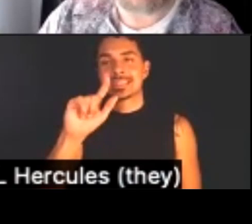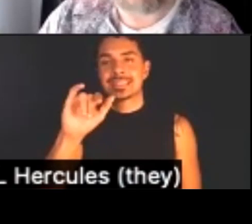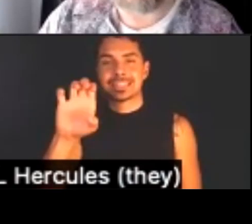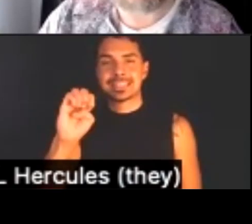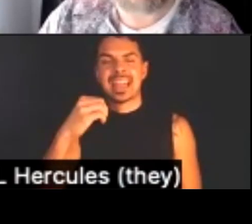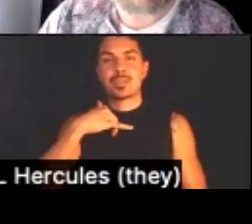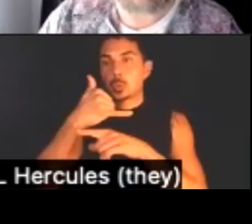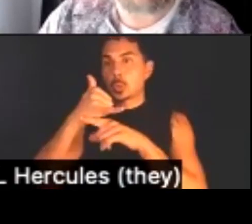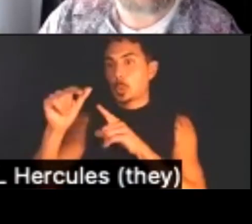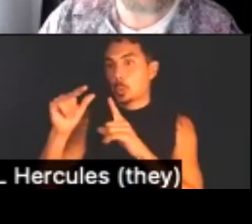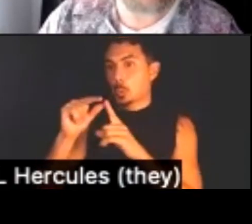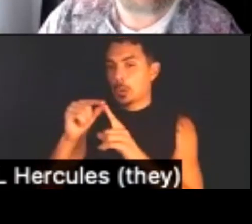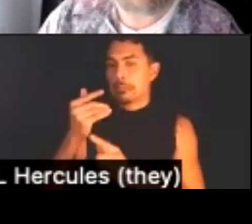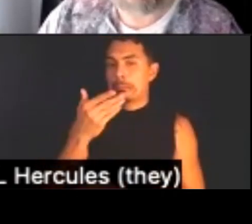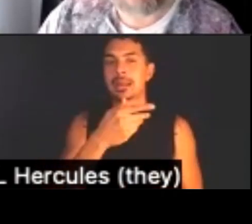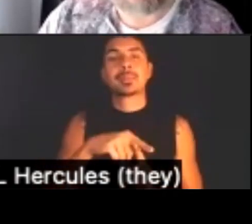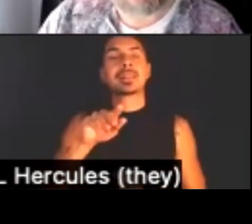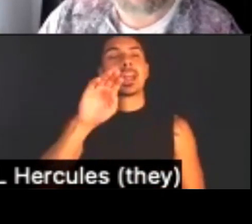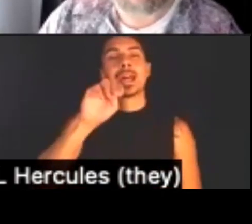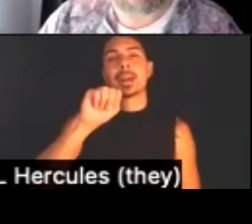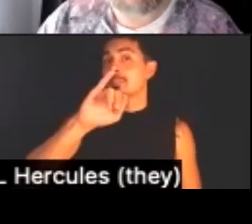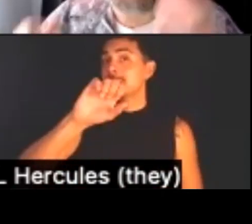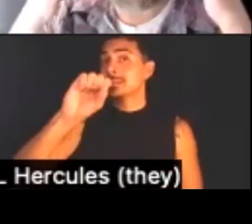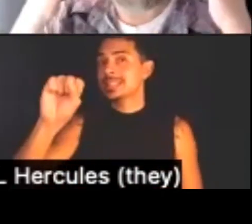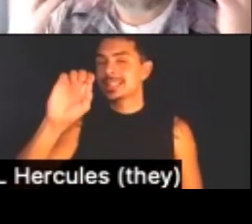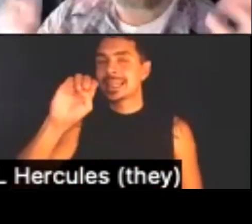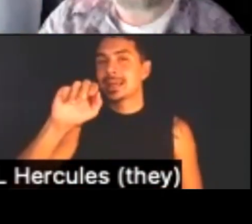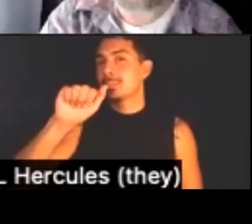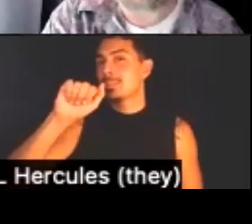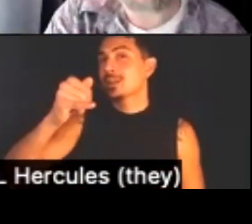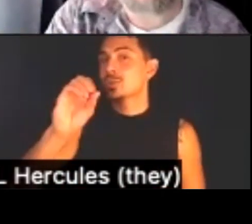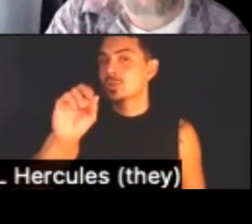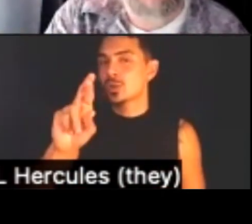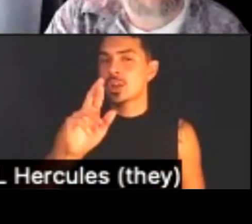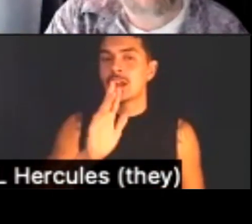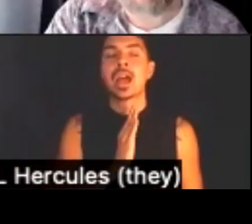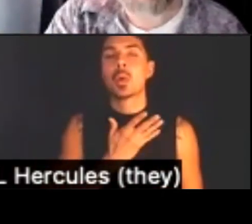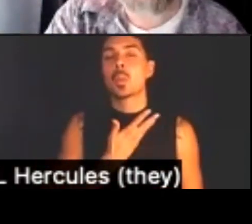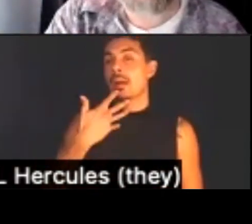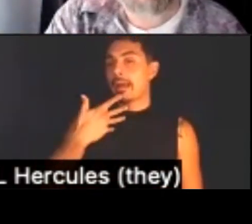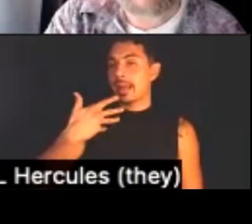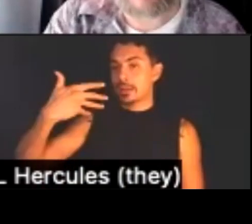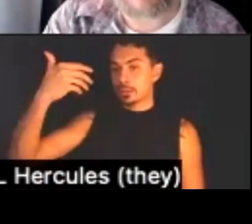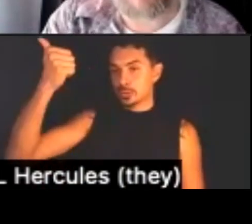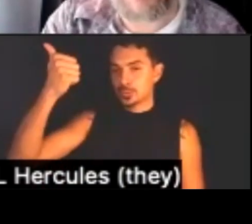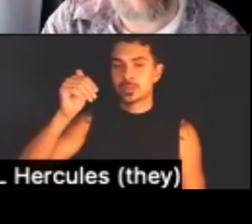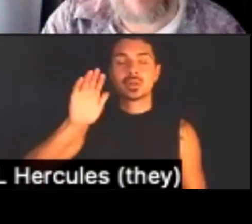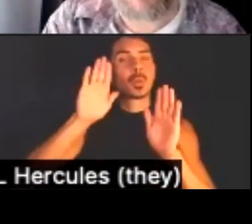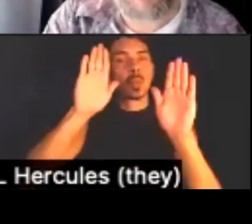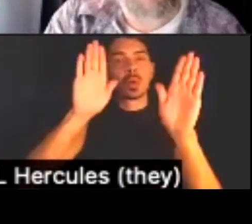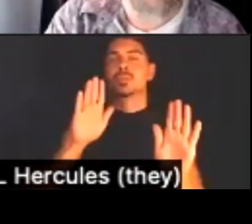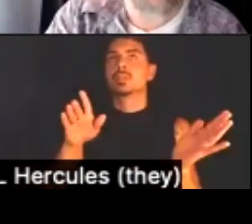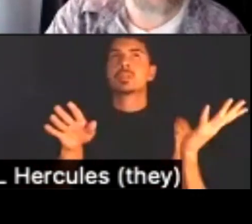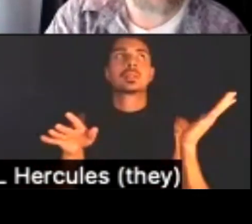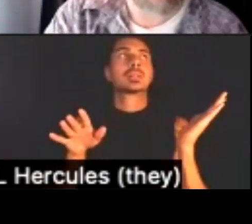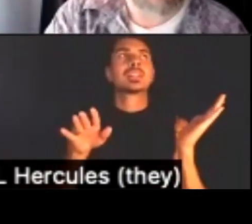So Miss Major, who is one of our elders, wonderful kickass people in the world,